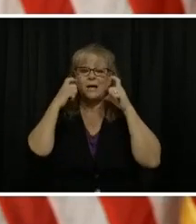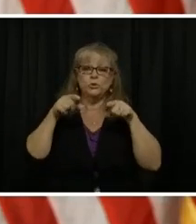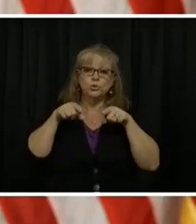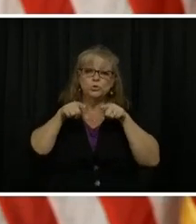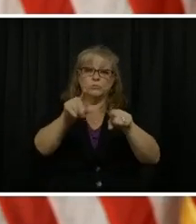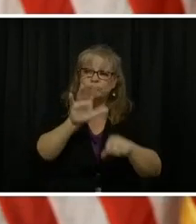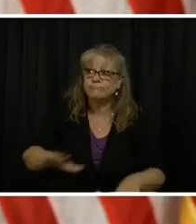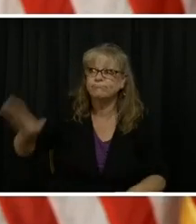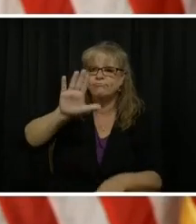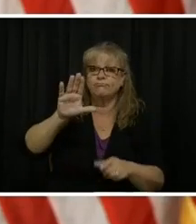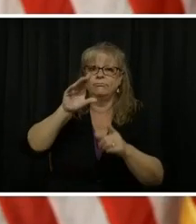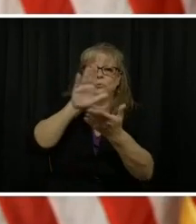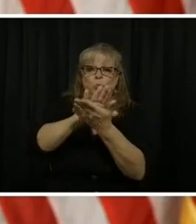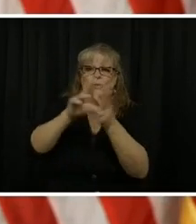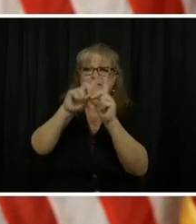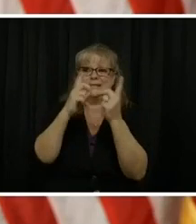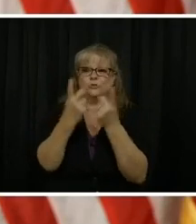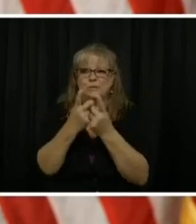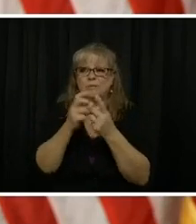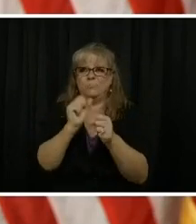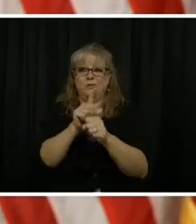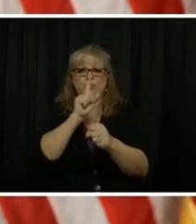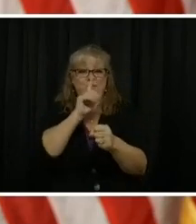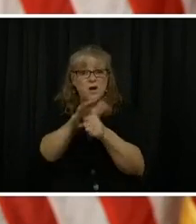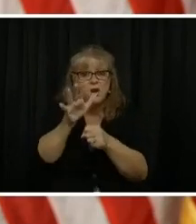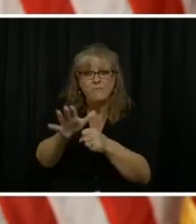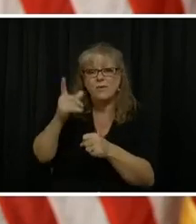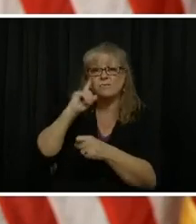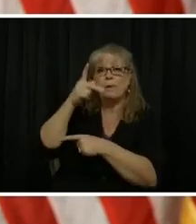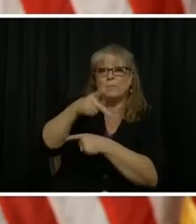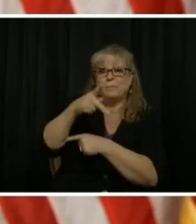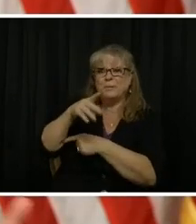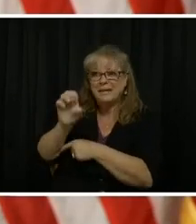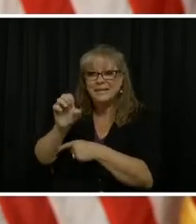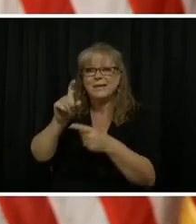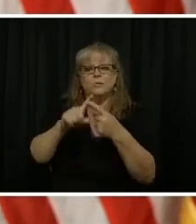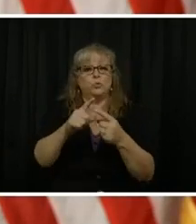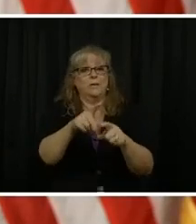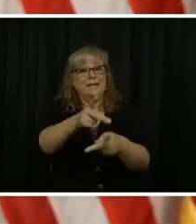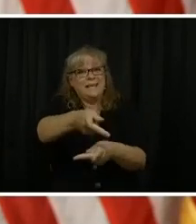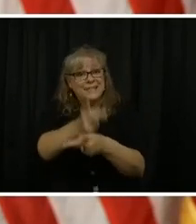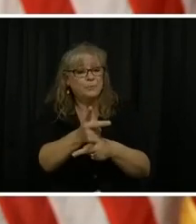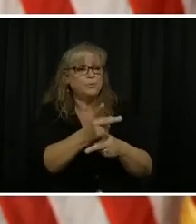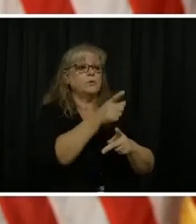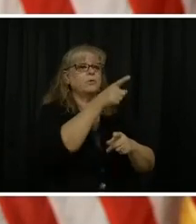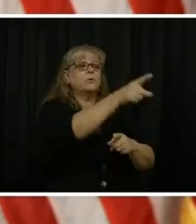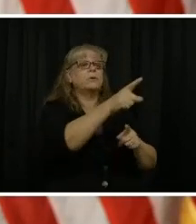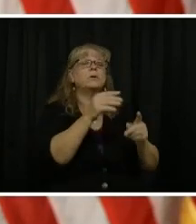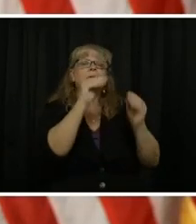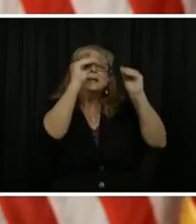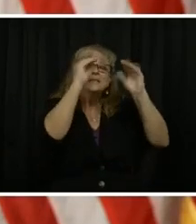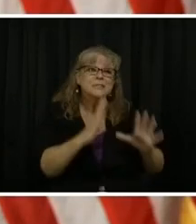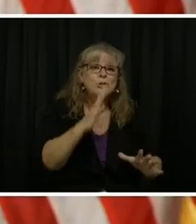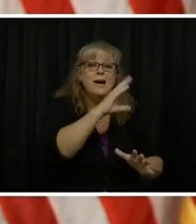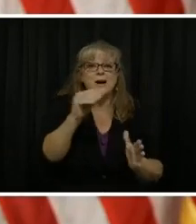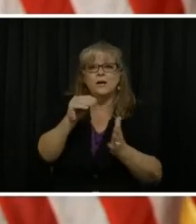THAT MASK . THE STATE WILL BE A PARTNER IN HELPING SCHOOL